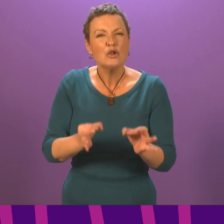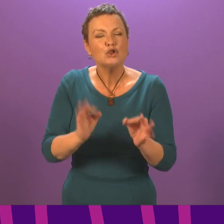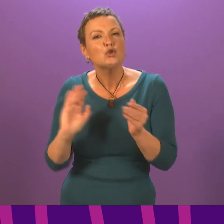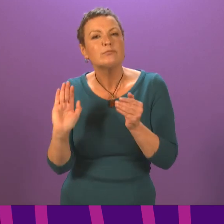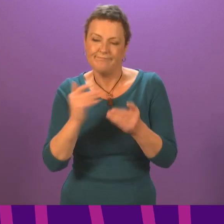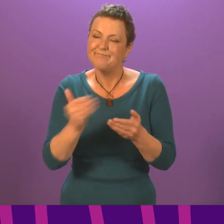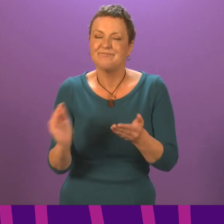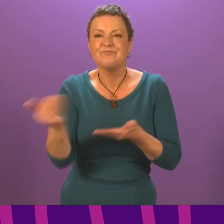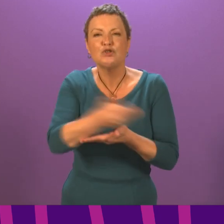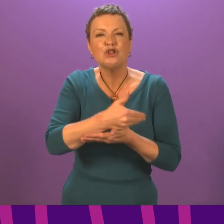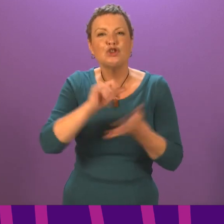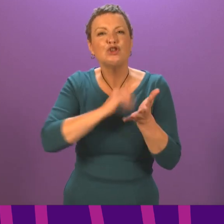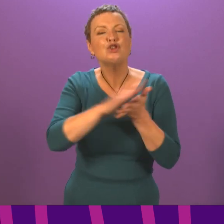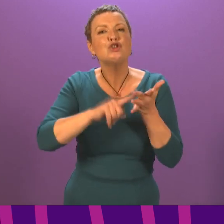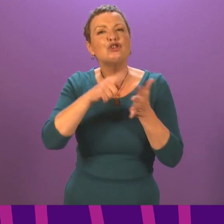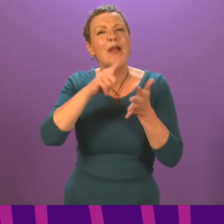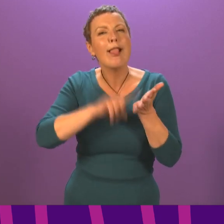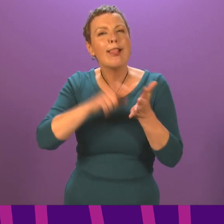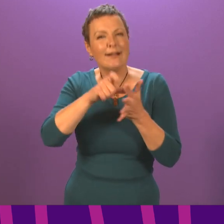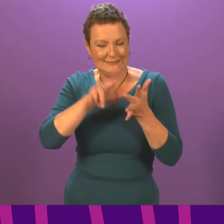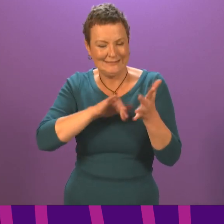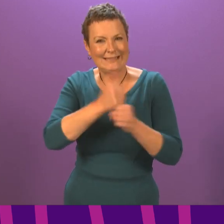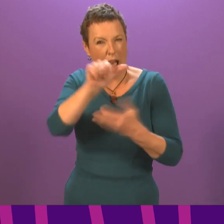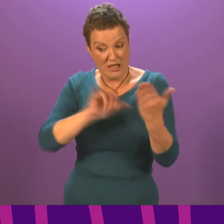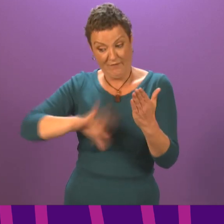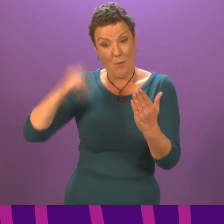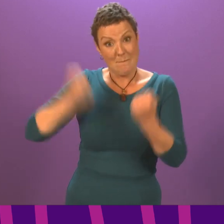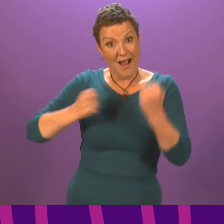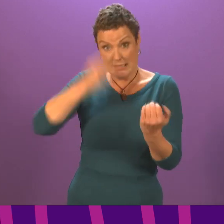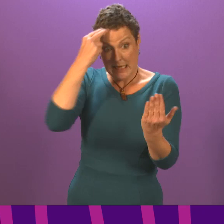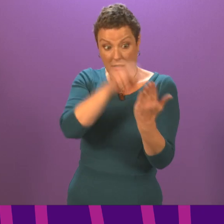of high-risk people are most likely to receive their Covid vaccination, so that we can manage